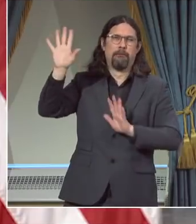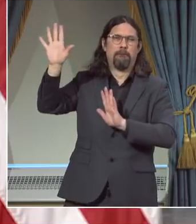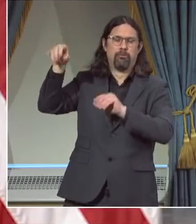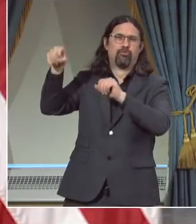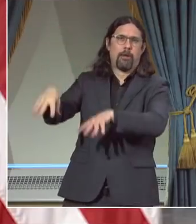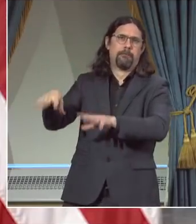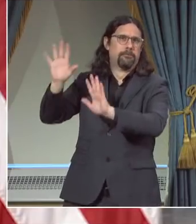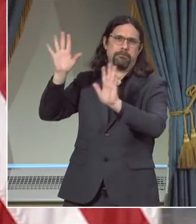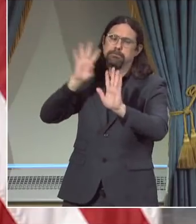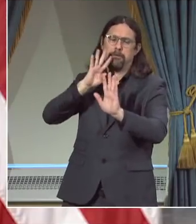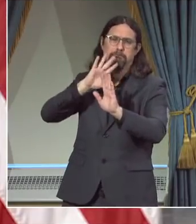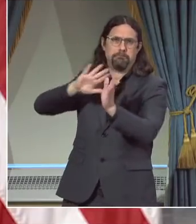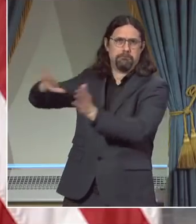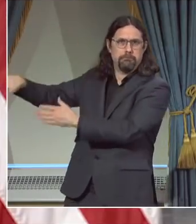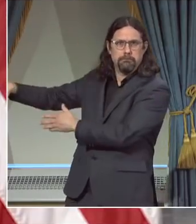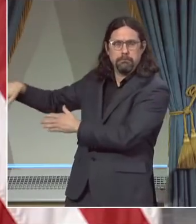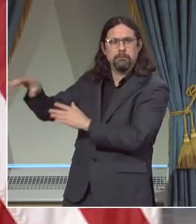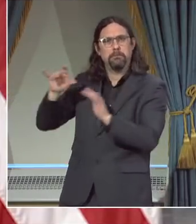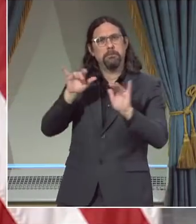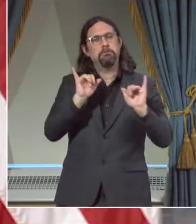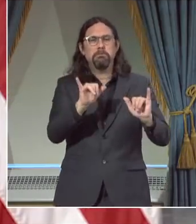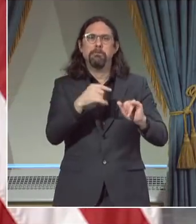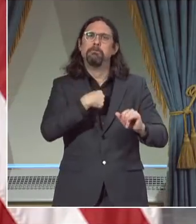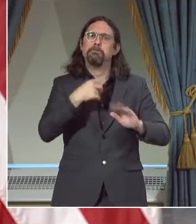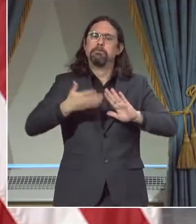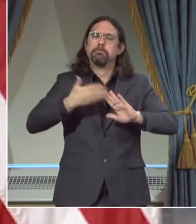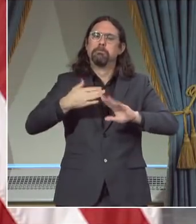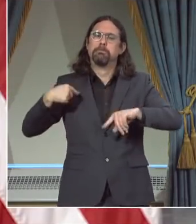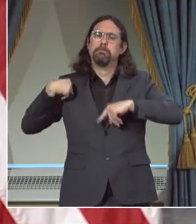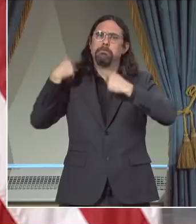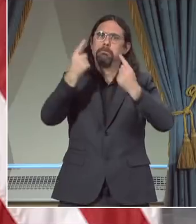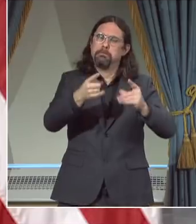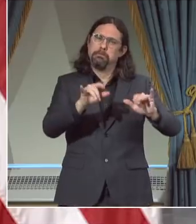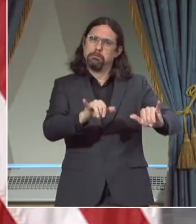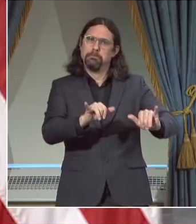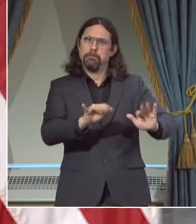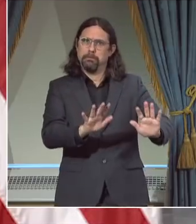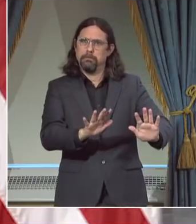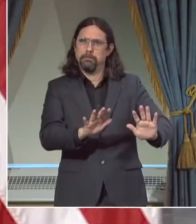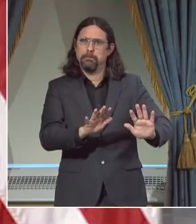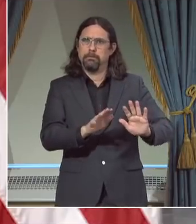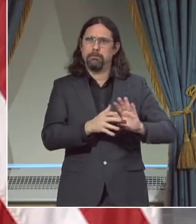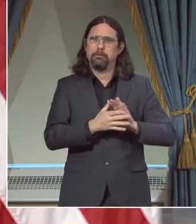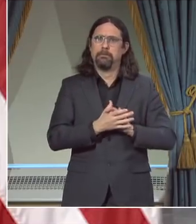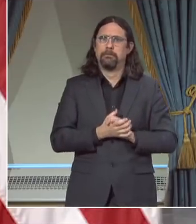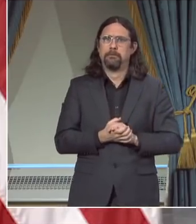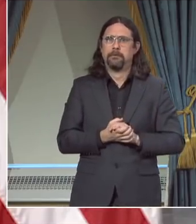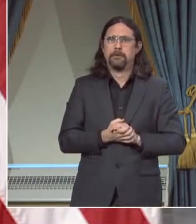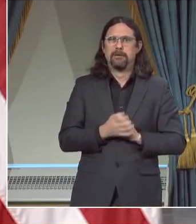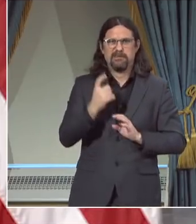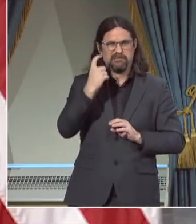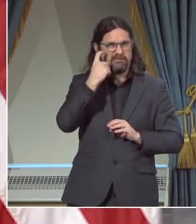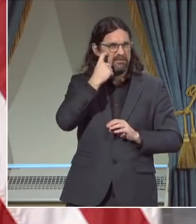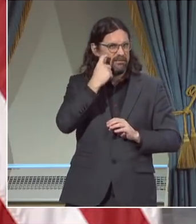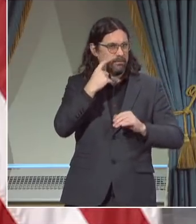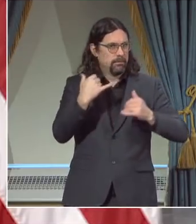GOVERNORS OF THE TRISTATE AREAS. NOW, I SPOKE TO